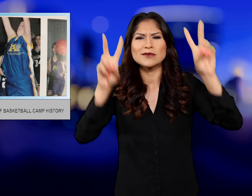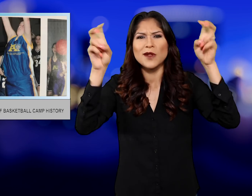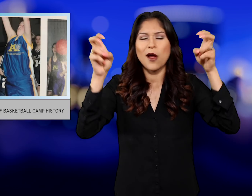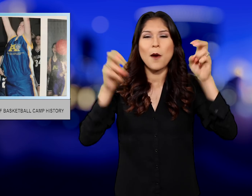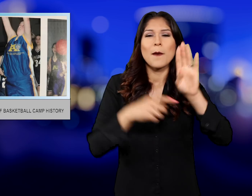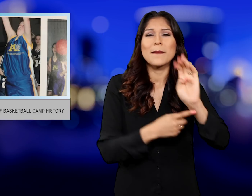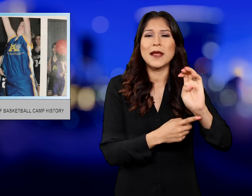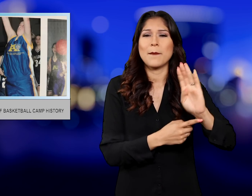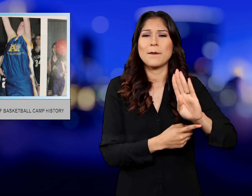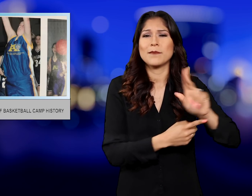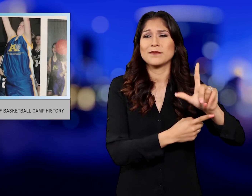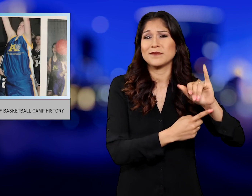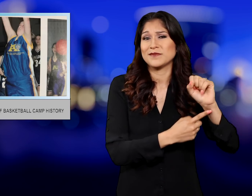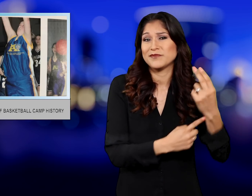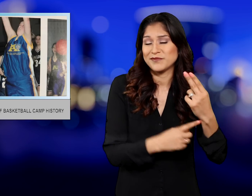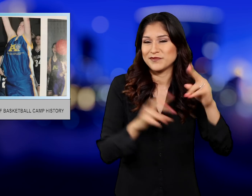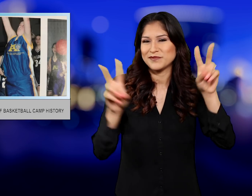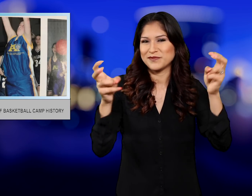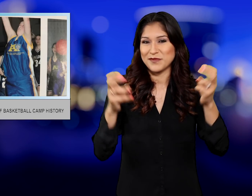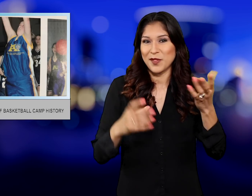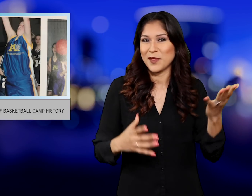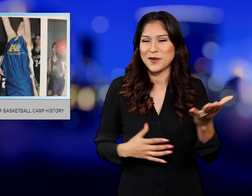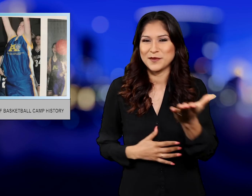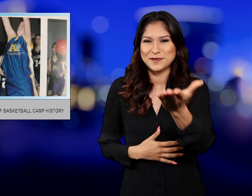Jethro with the slogan "Be Bullish" on the screen. Check it out.